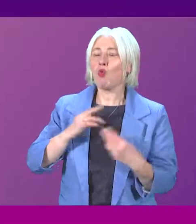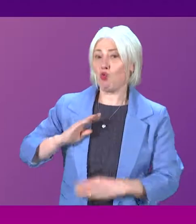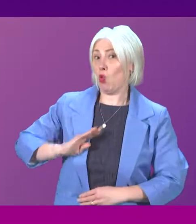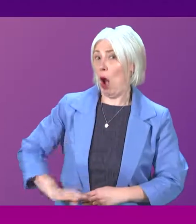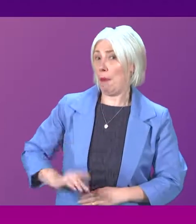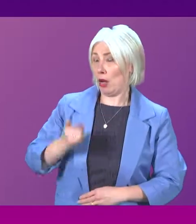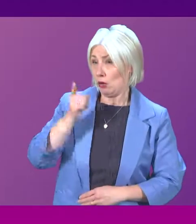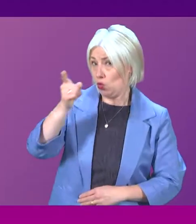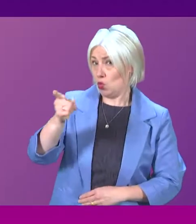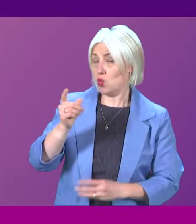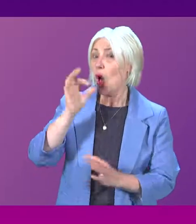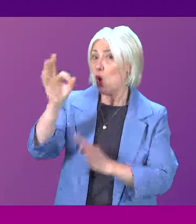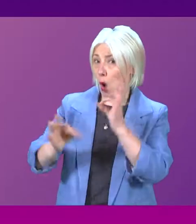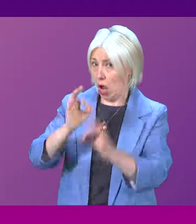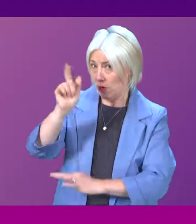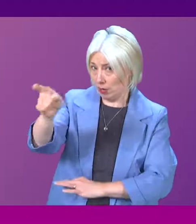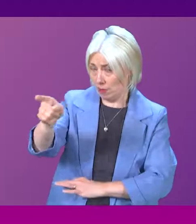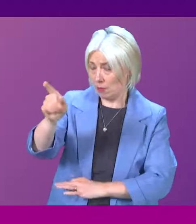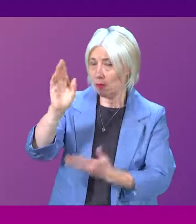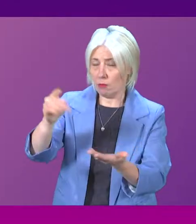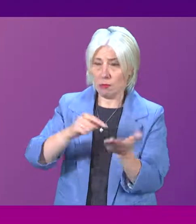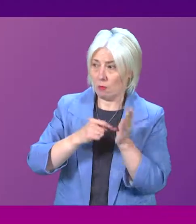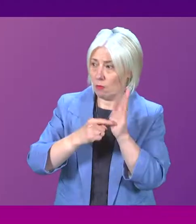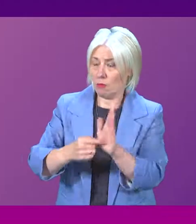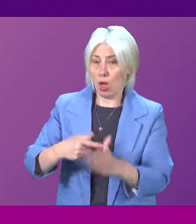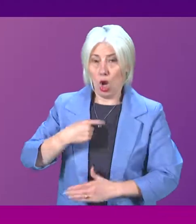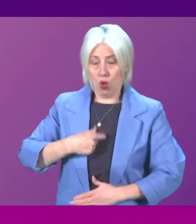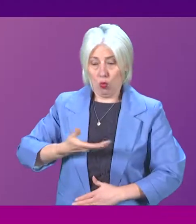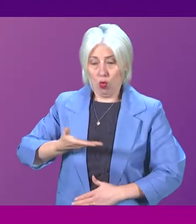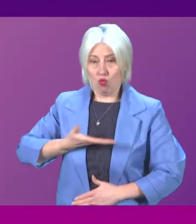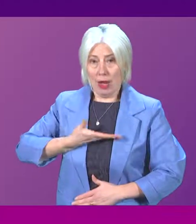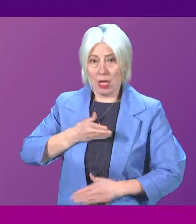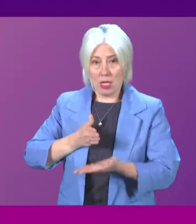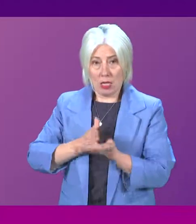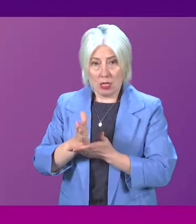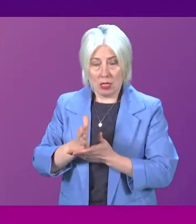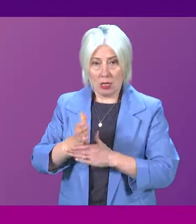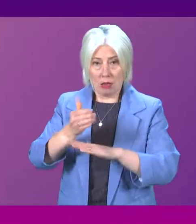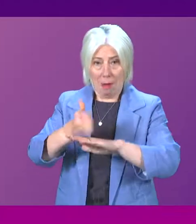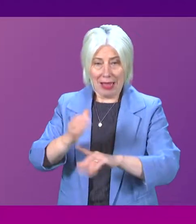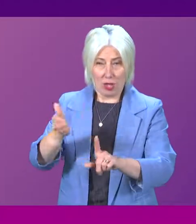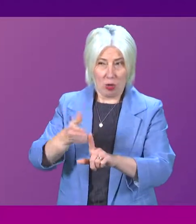“To demonstrate how a human rights-based approach by the inquiry has contributed to the inquiry’s findings”.